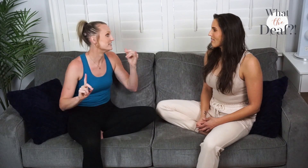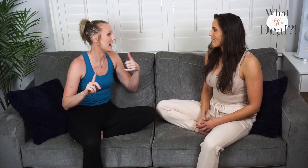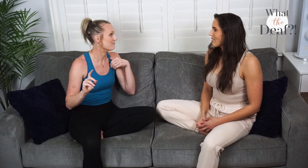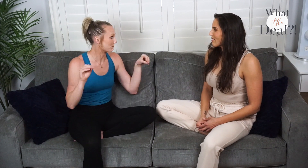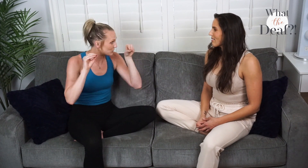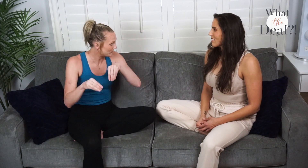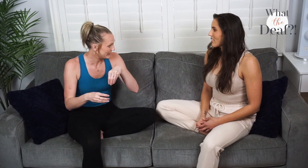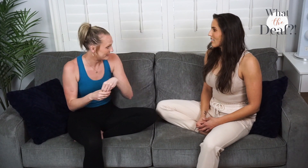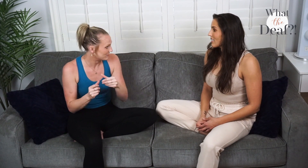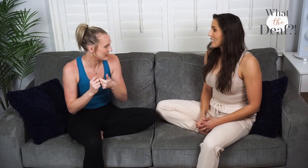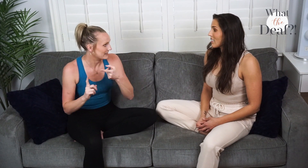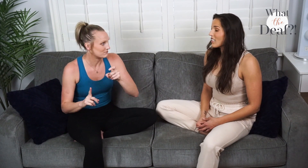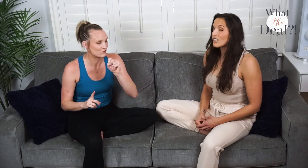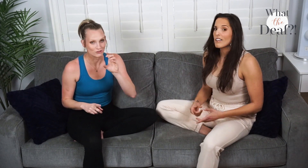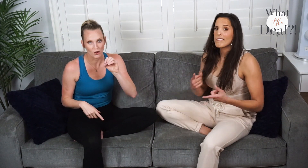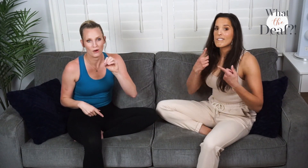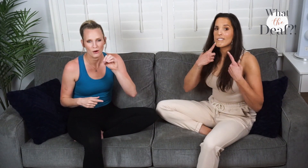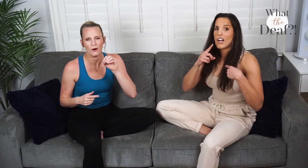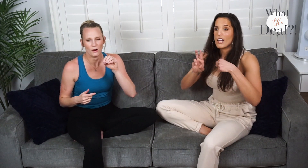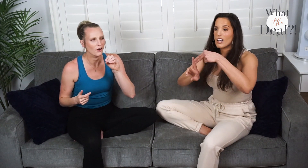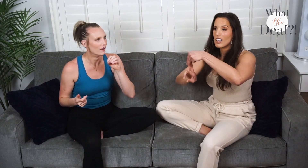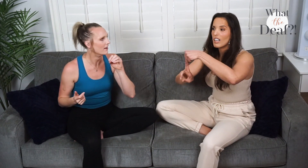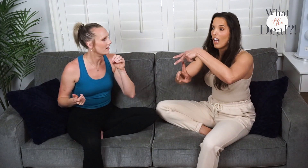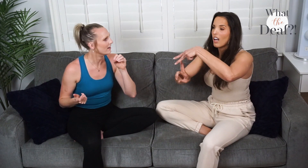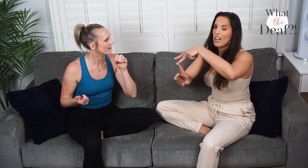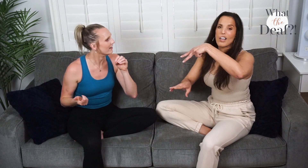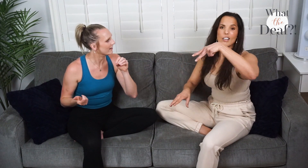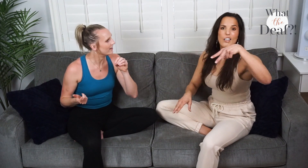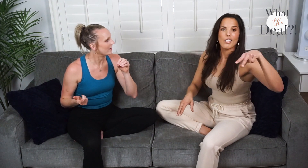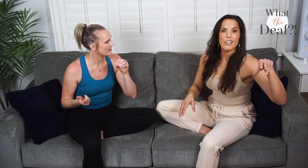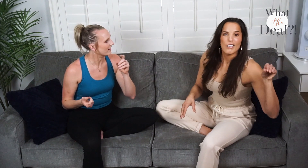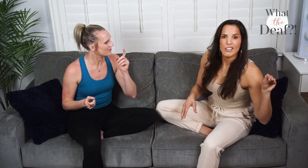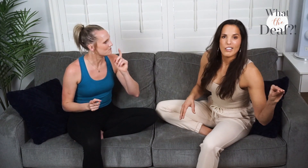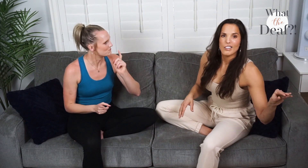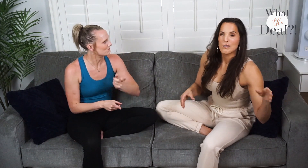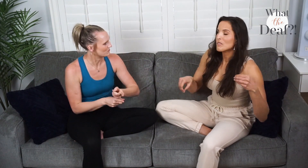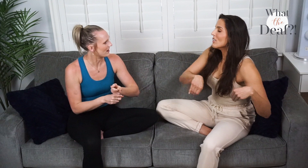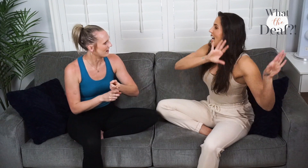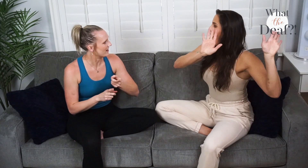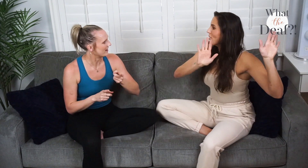And not only that, but I moved in with him so… You heard right! She finally moved out of my house!